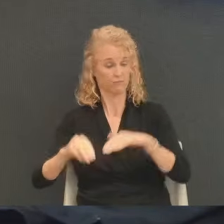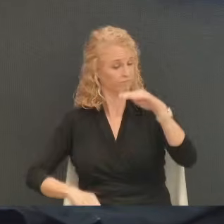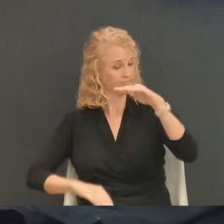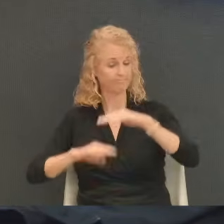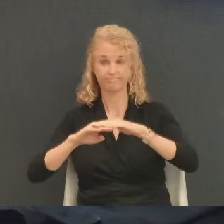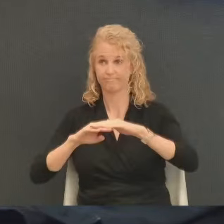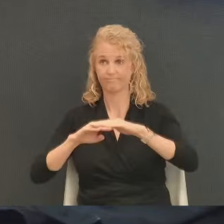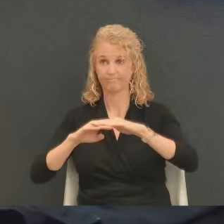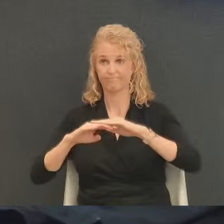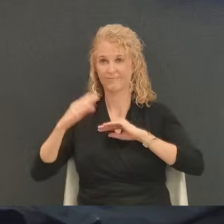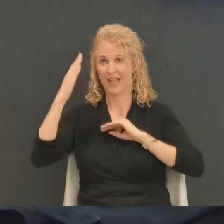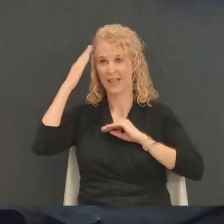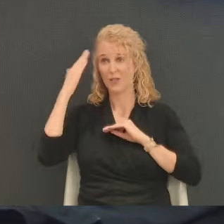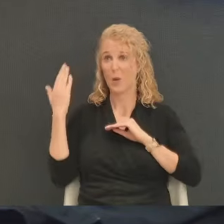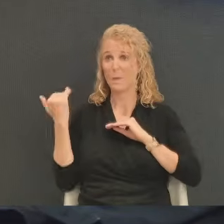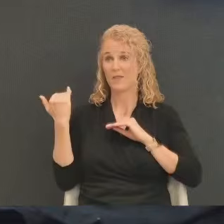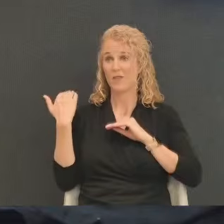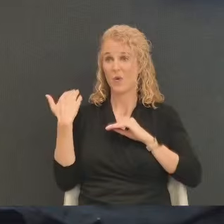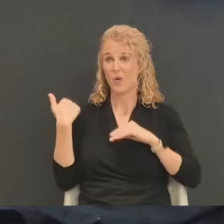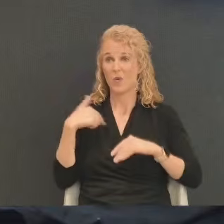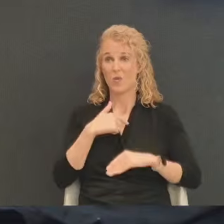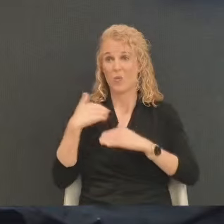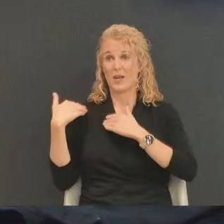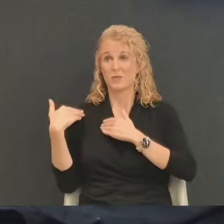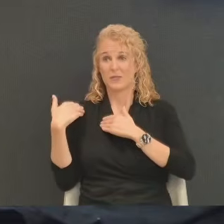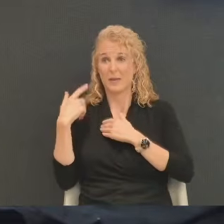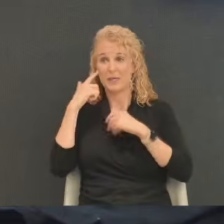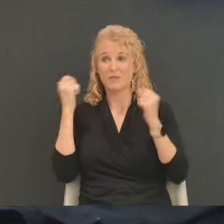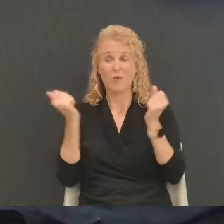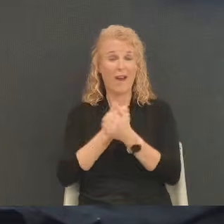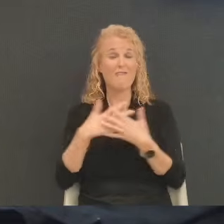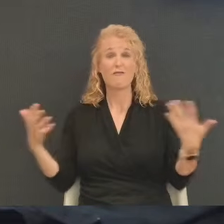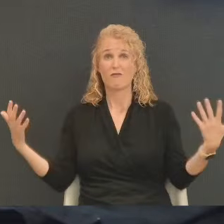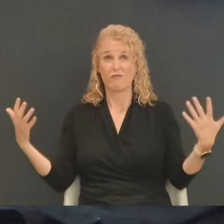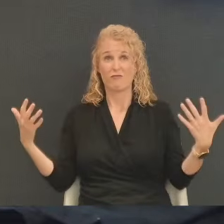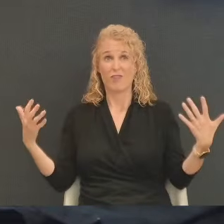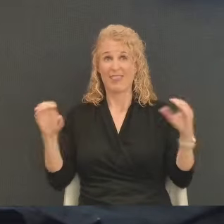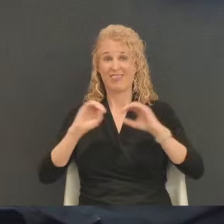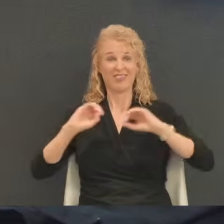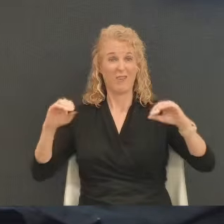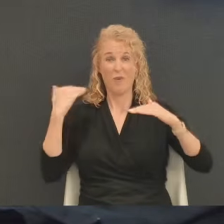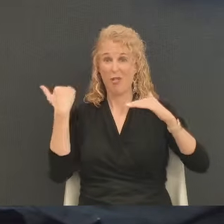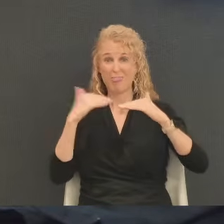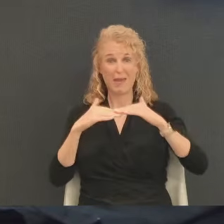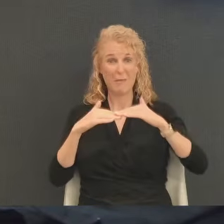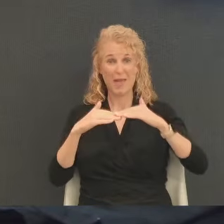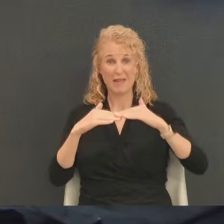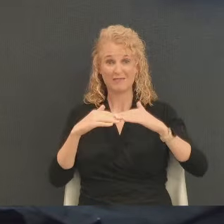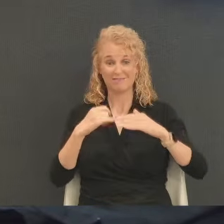we used to have liability that was the sky and the moon before the lease that we just agreed to with